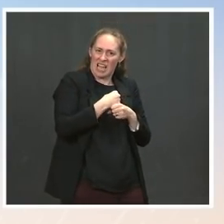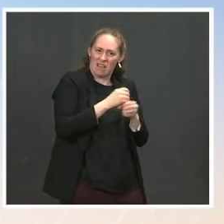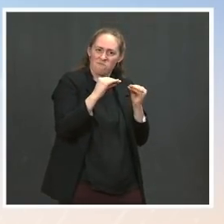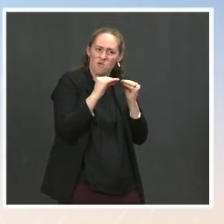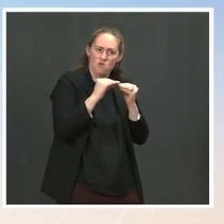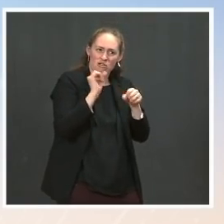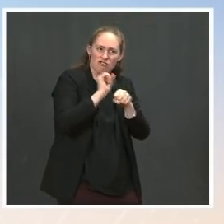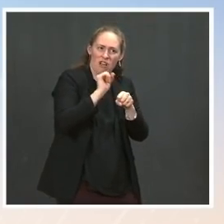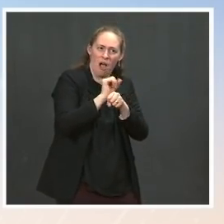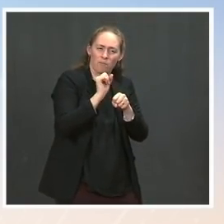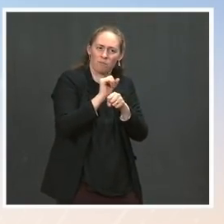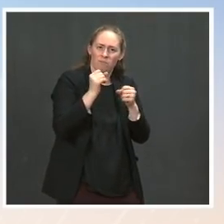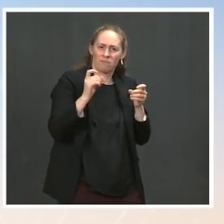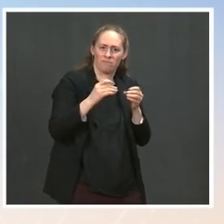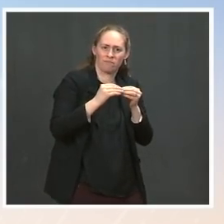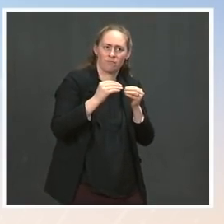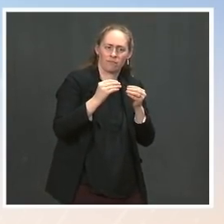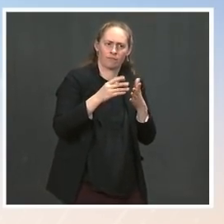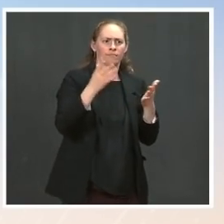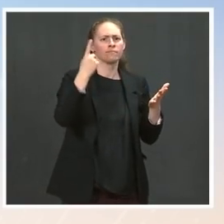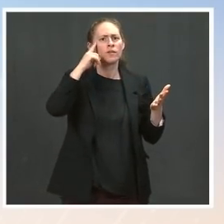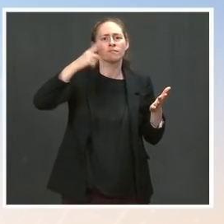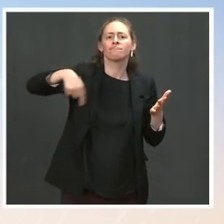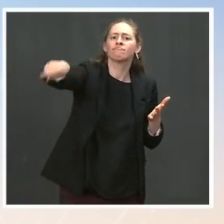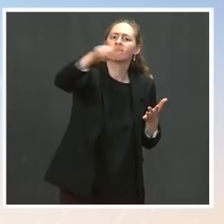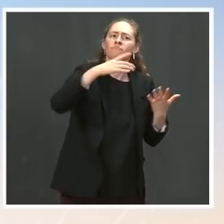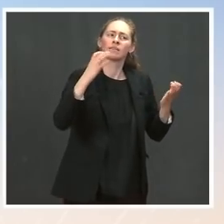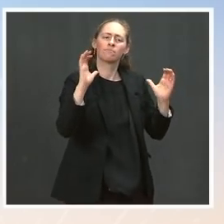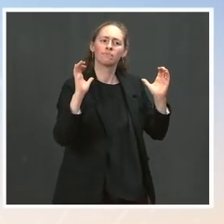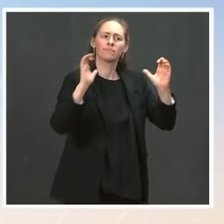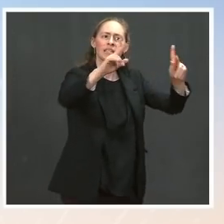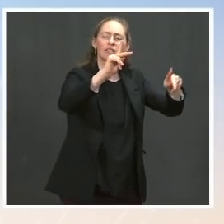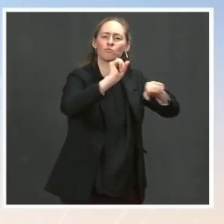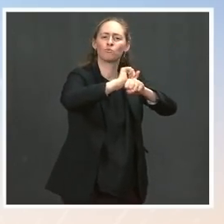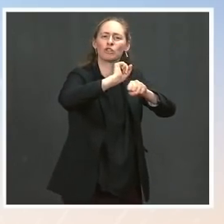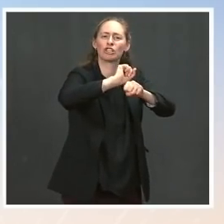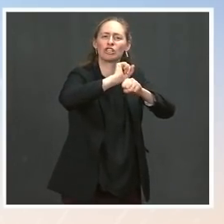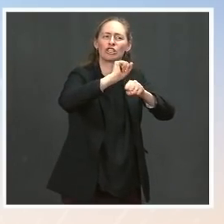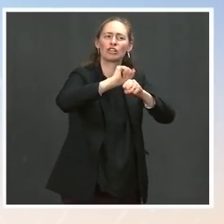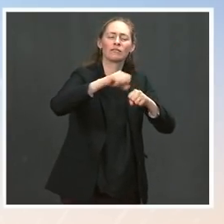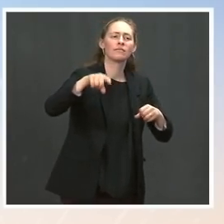you know, Americans we needed to put back to work. There are still parts of the American population --